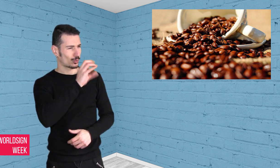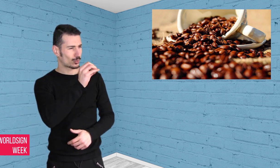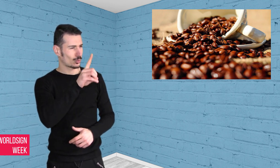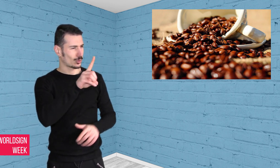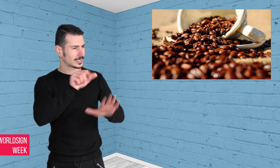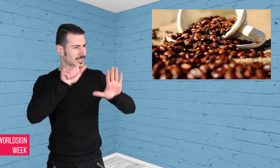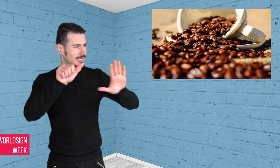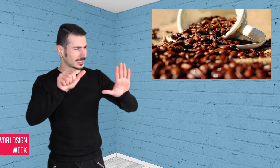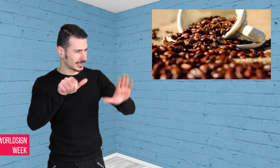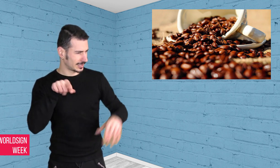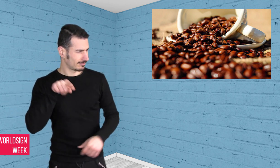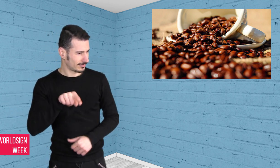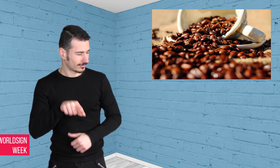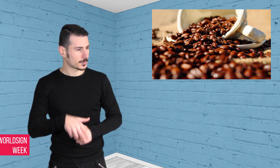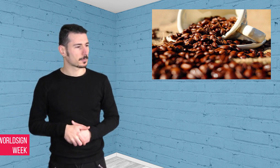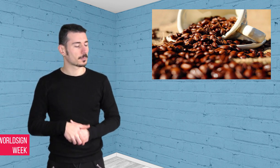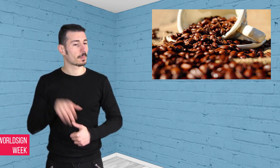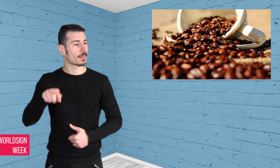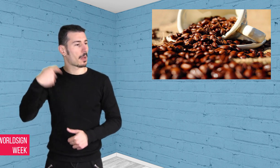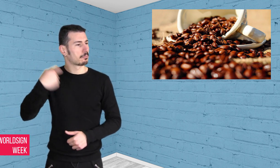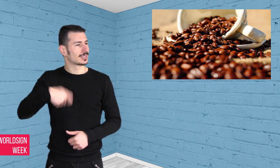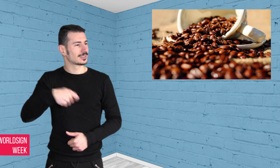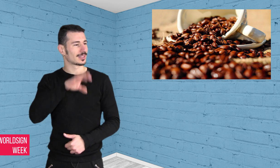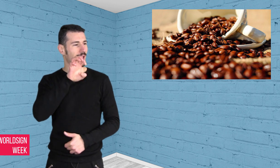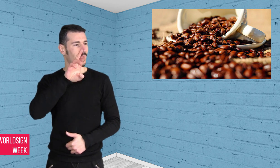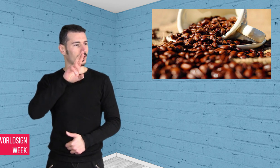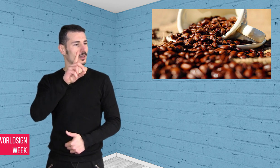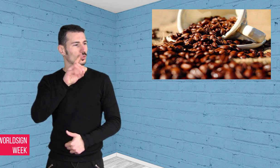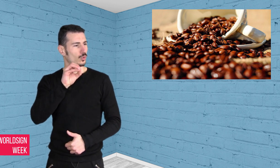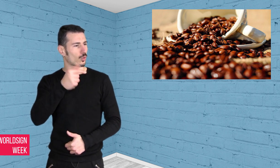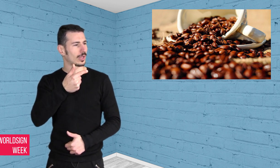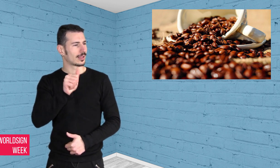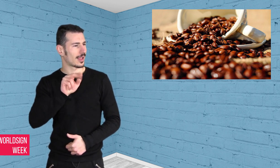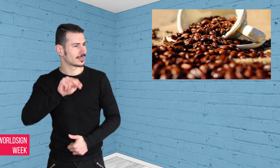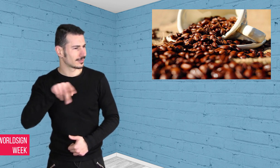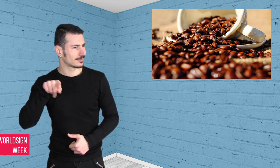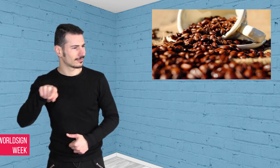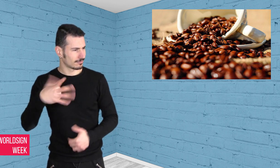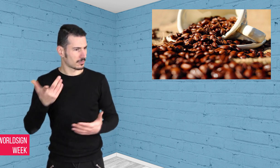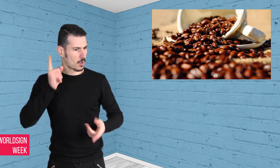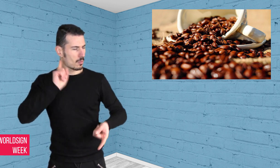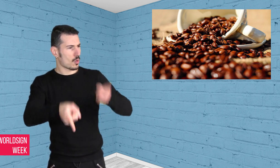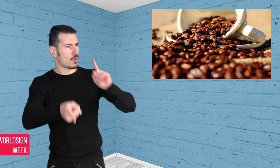summer of 2016 and Erdogan’s power has